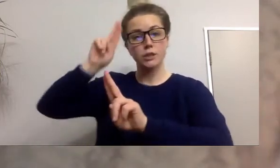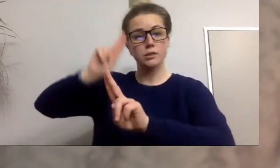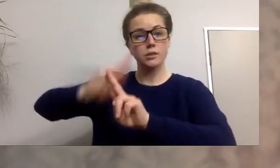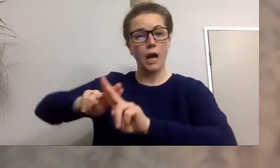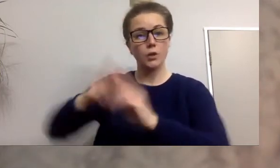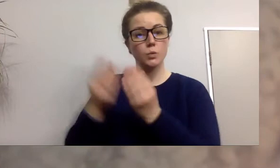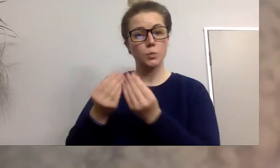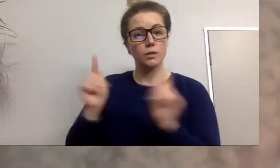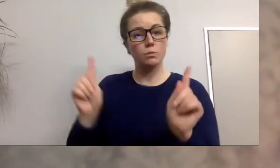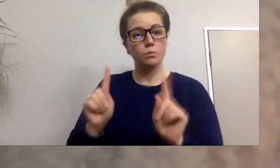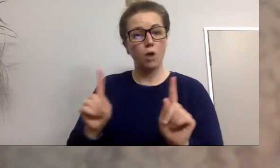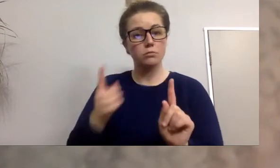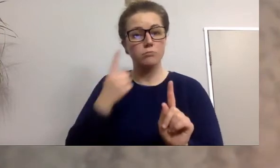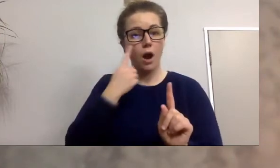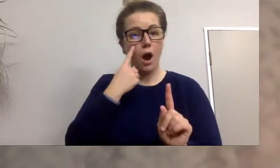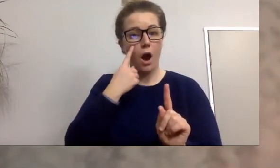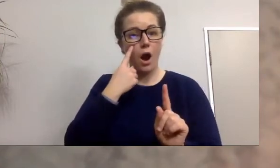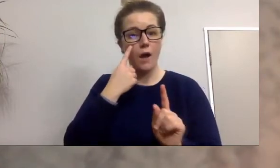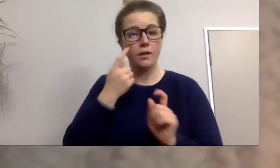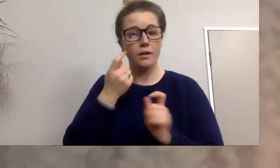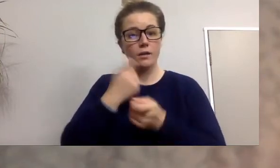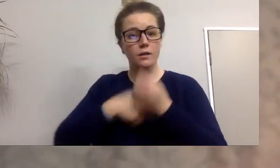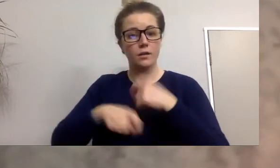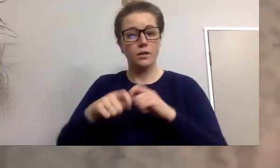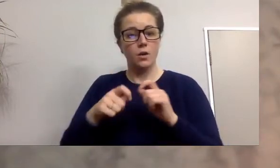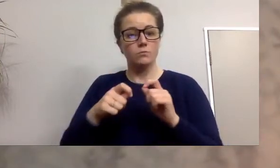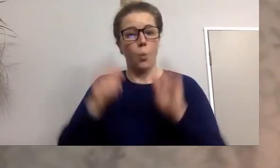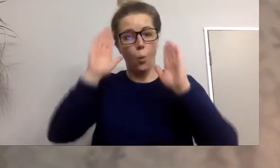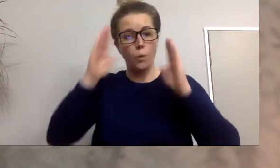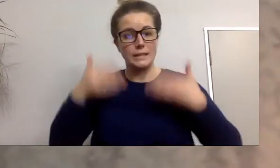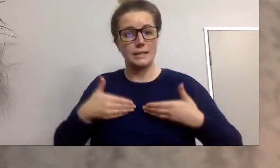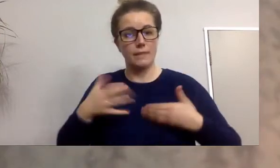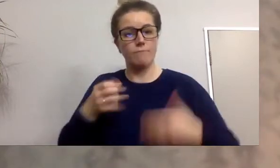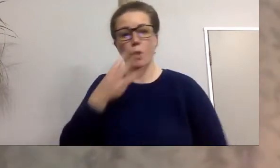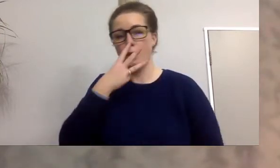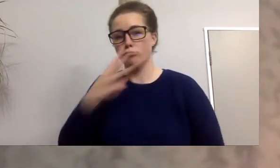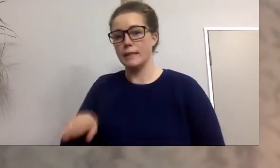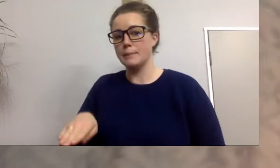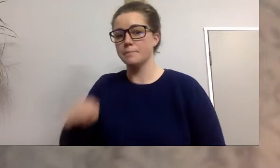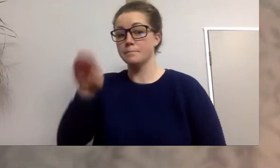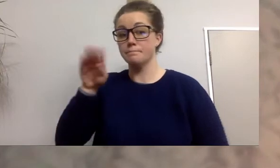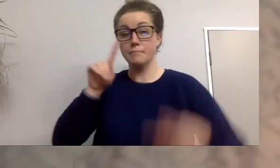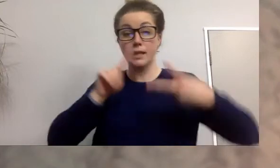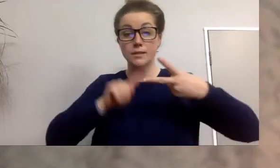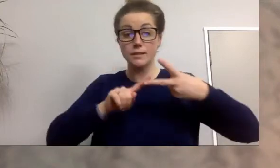functioning autistic at the age of 3 years old and my second child happened